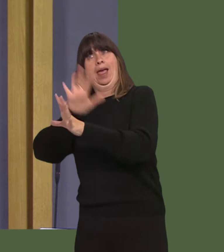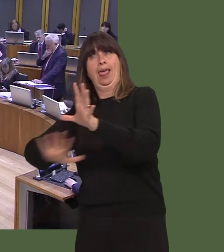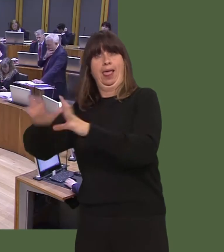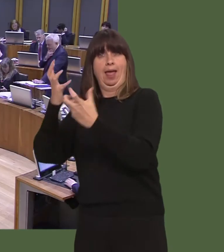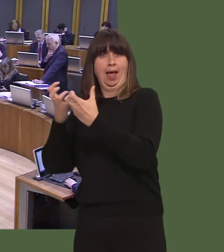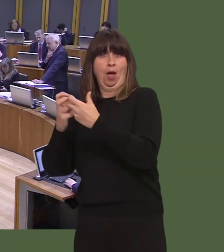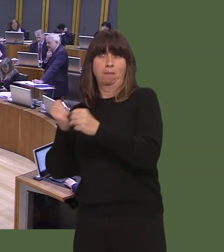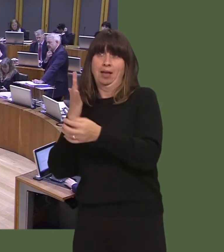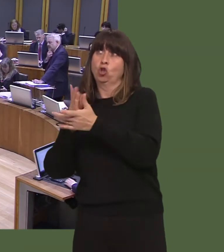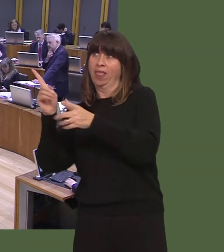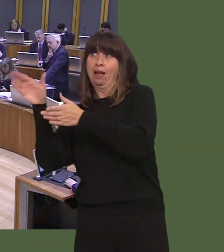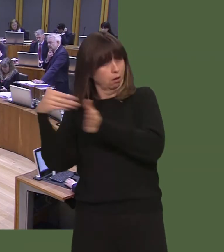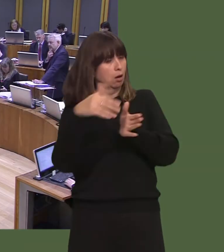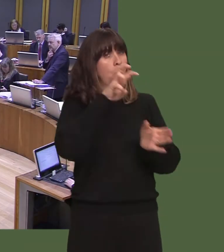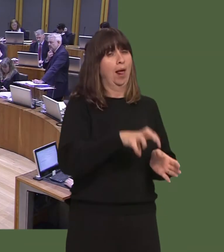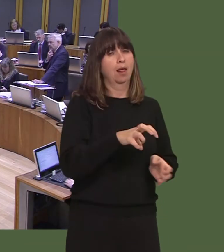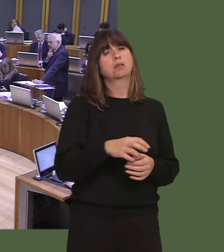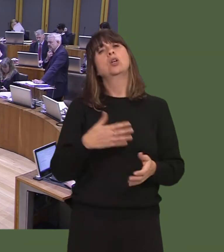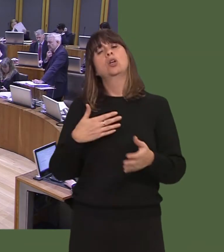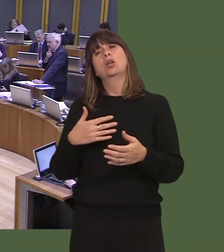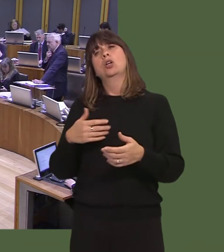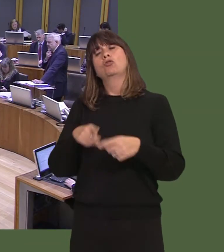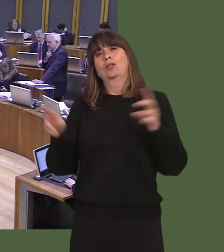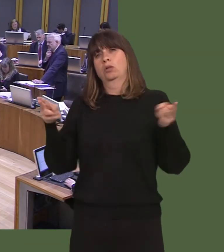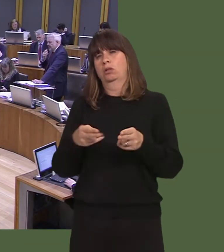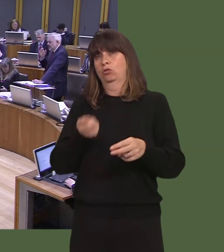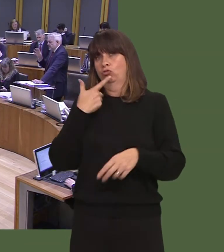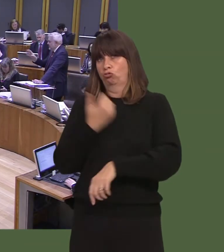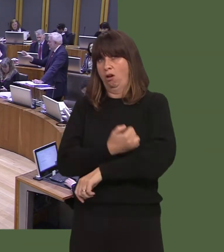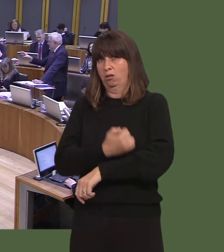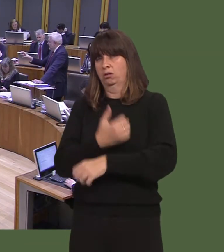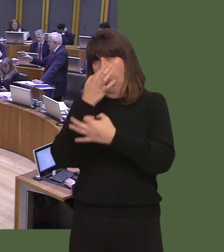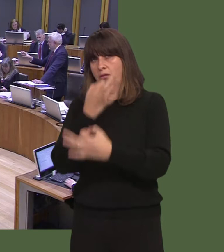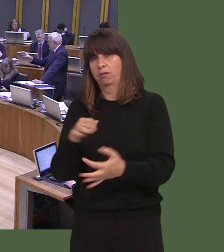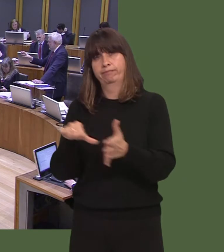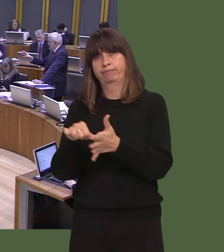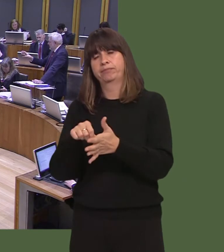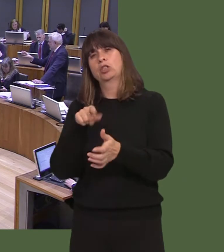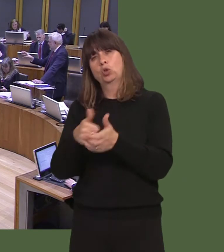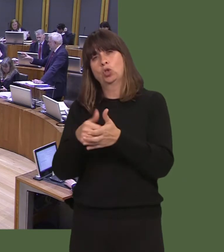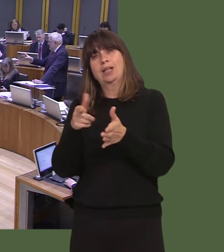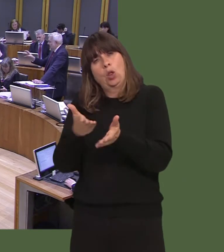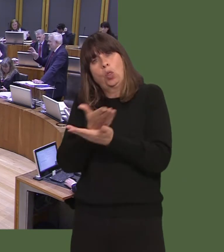Carwyn Jones AM: Well, tackling drug misuse is a complex issue. We've always seen it in terms of health rather than in terms of it being a crime.